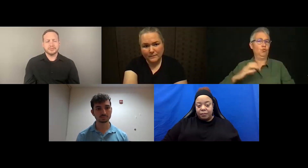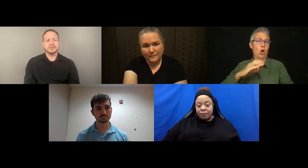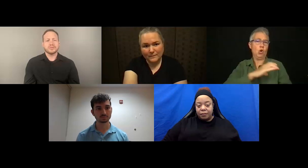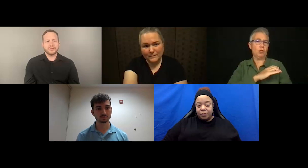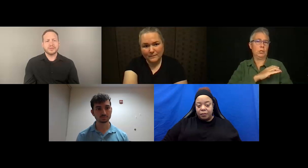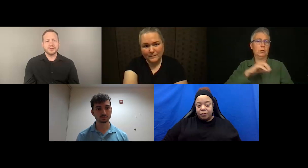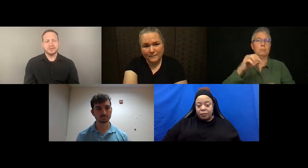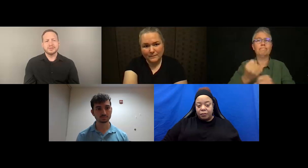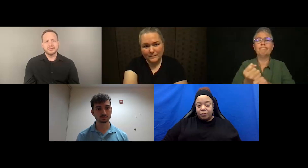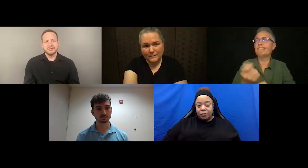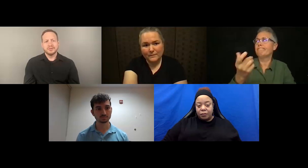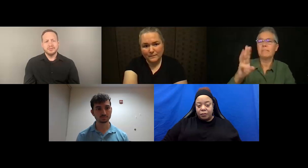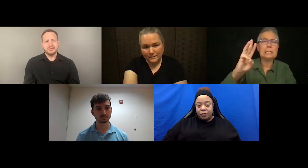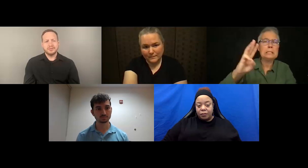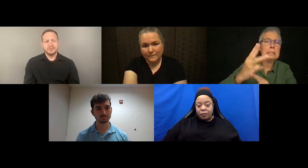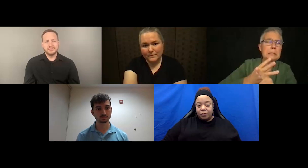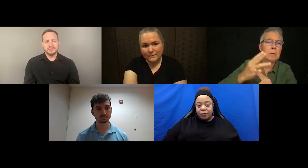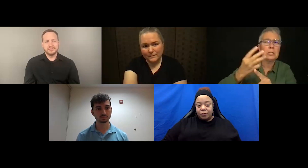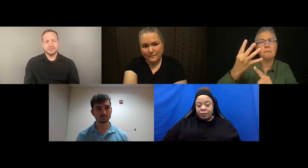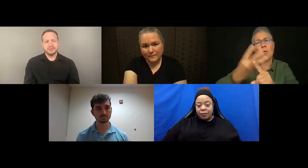is wanting to propose within the next six months (four to six months)